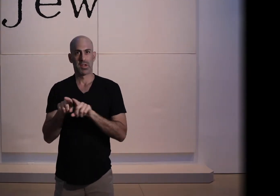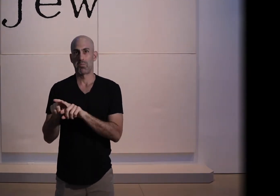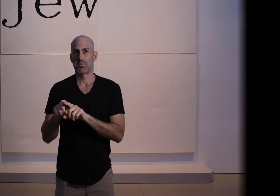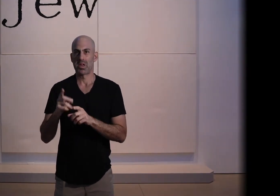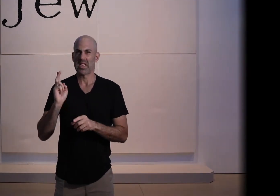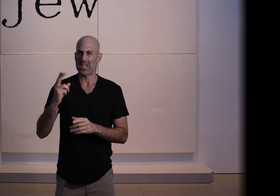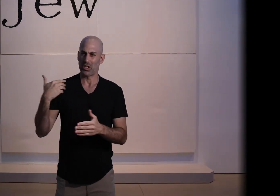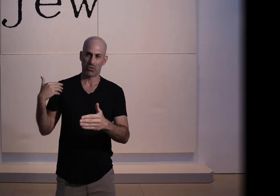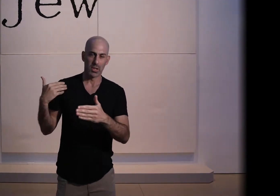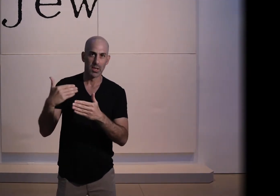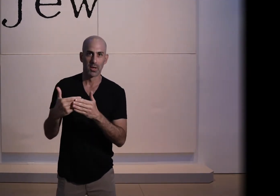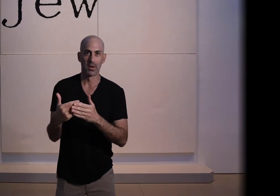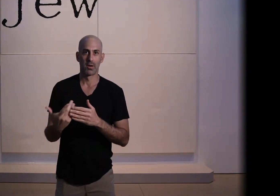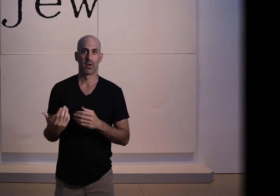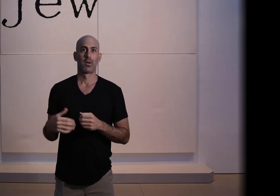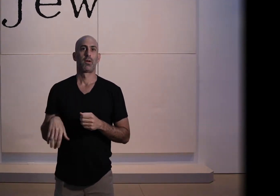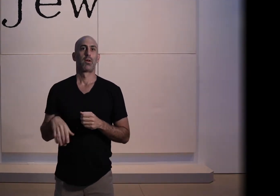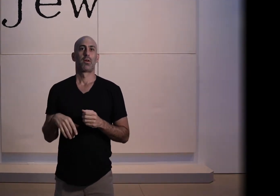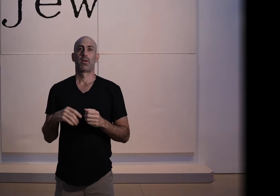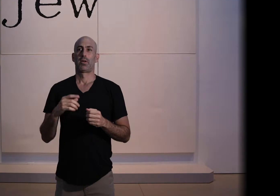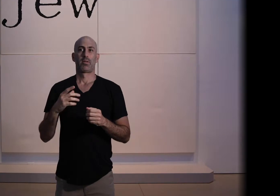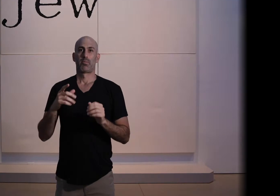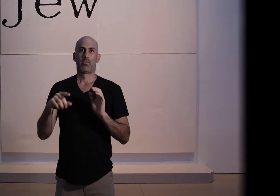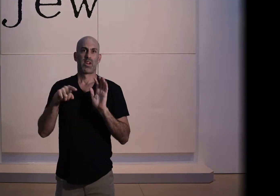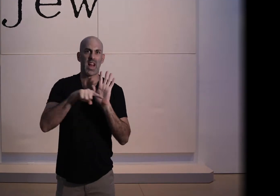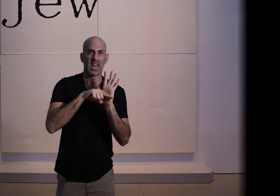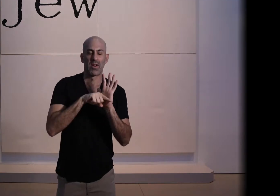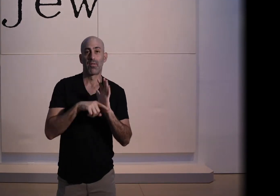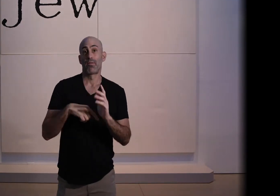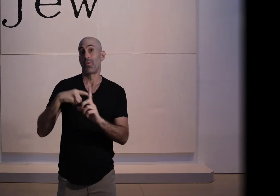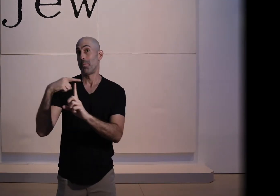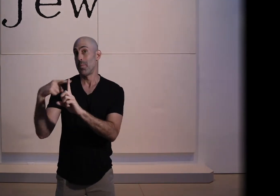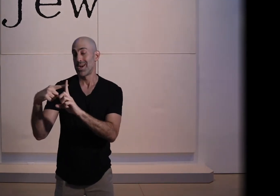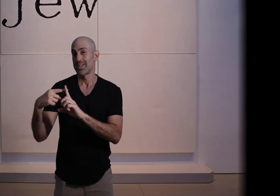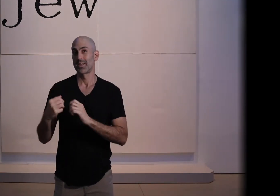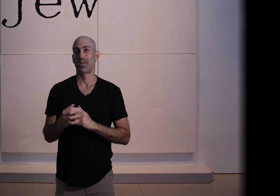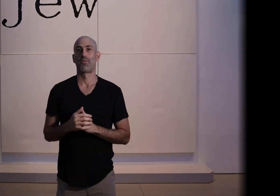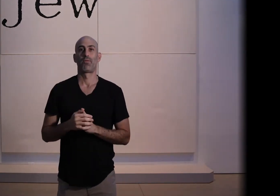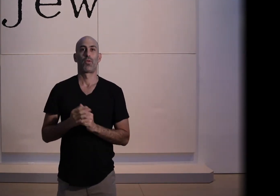and similarly carries its history with it, and its negative and positive connotations.